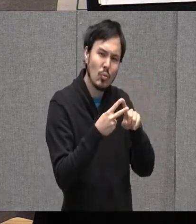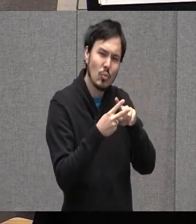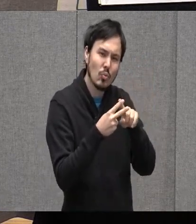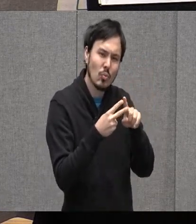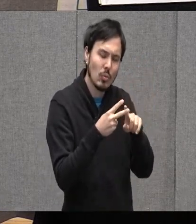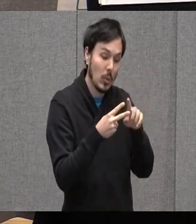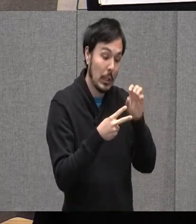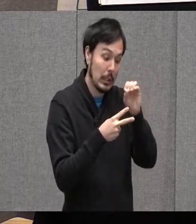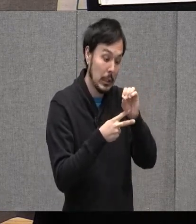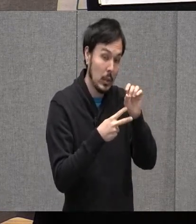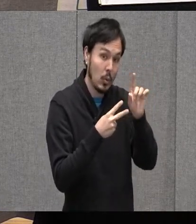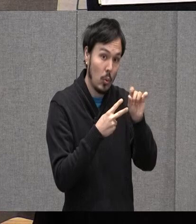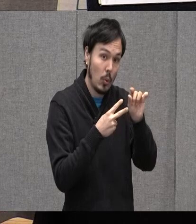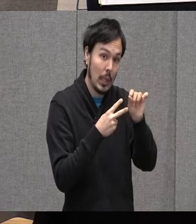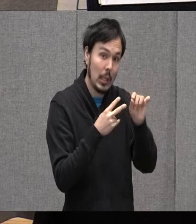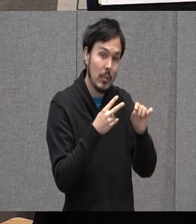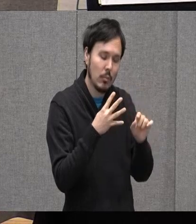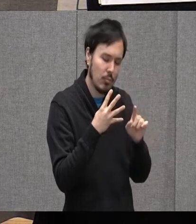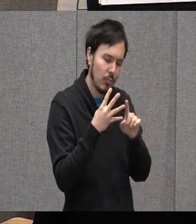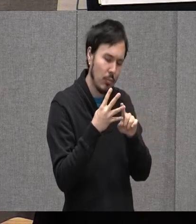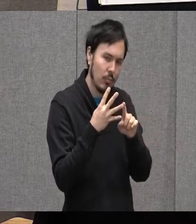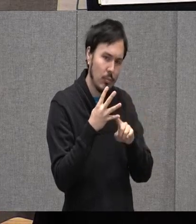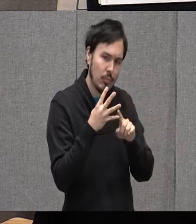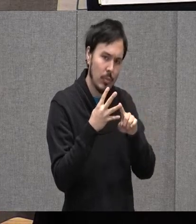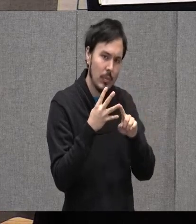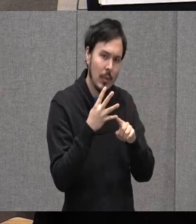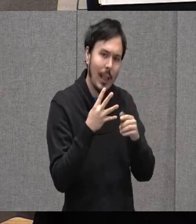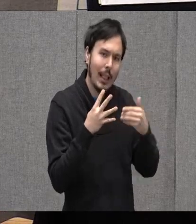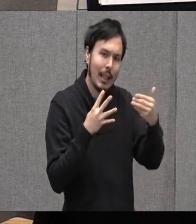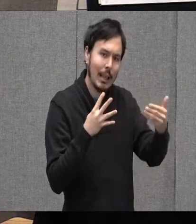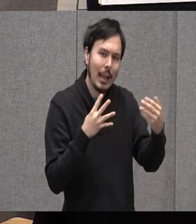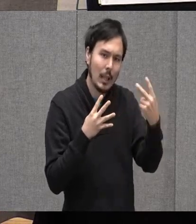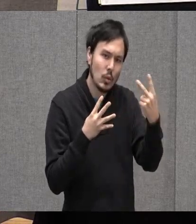I'm gonna move this down and we'll do it right here. So, zero, 20,